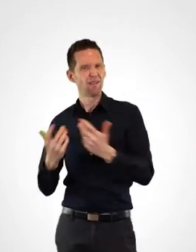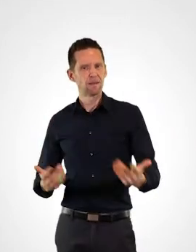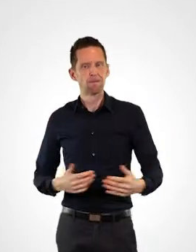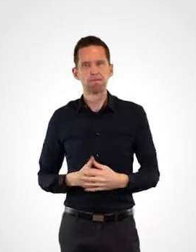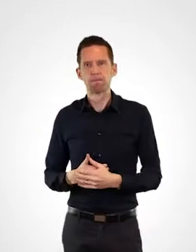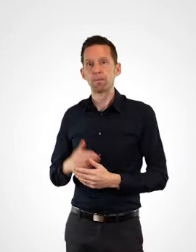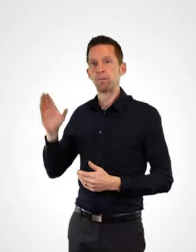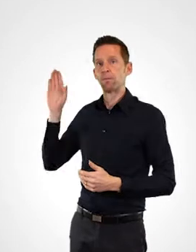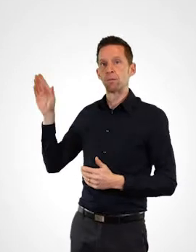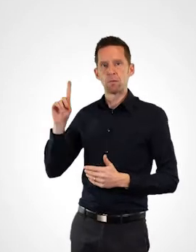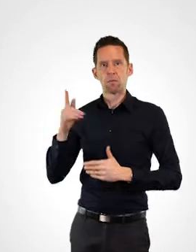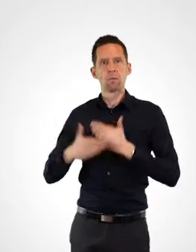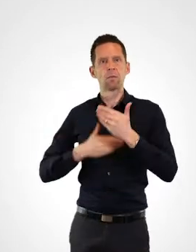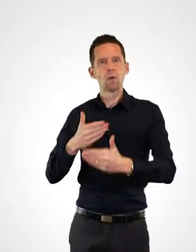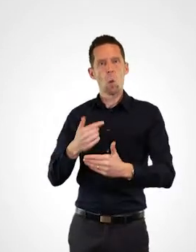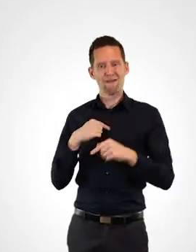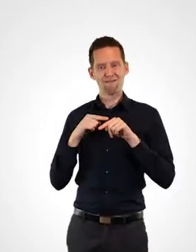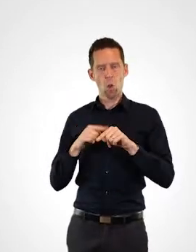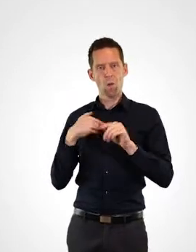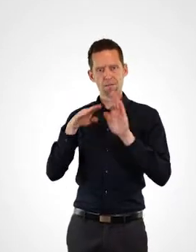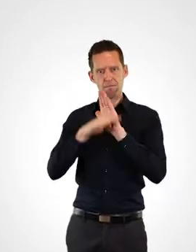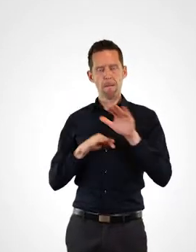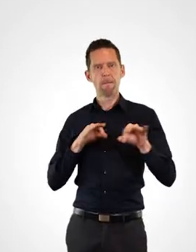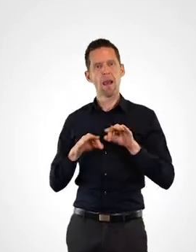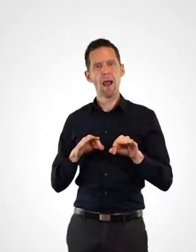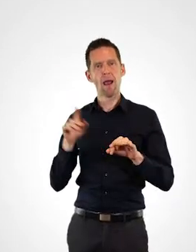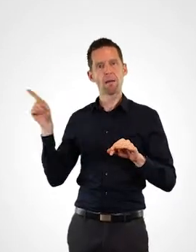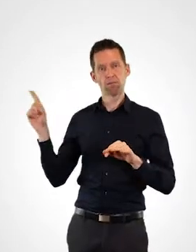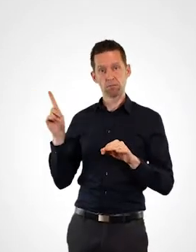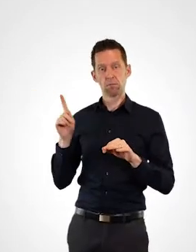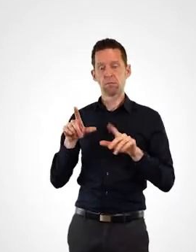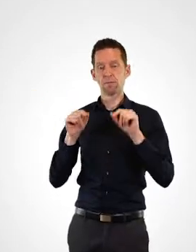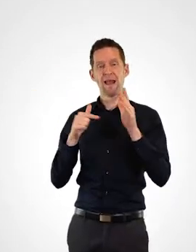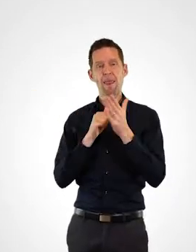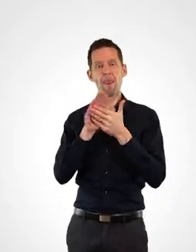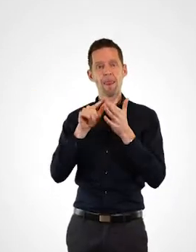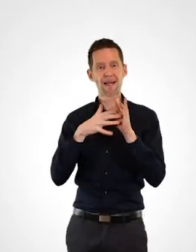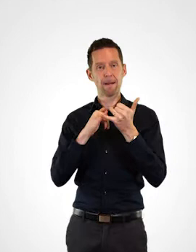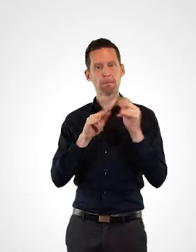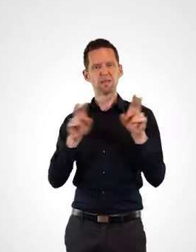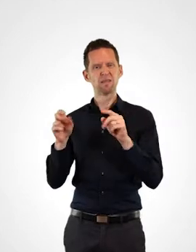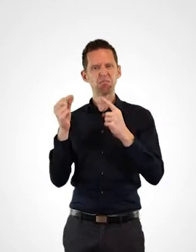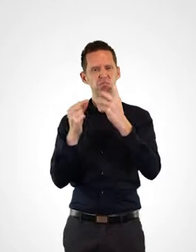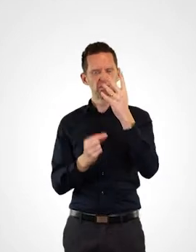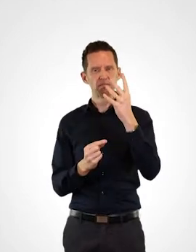So here are the steps that we follow when we're planning a vocabulary unit. We choose the theme, we chose several themes.